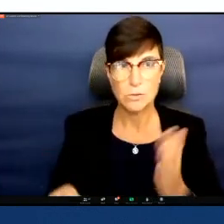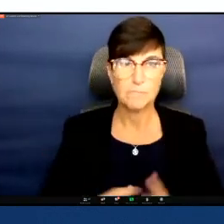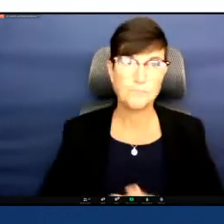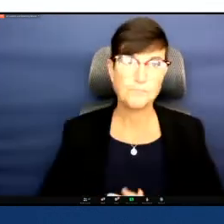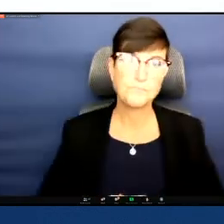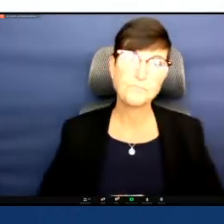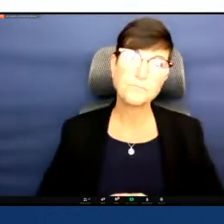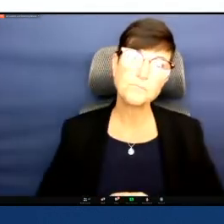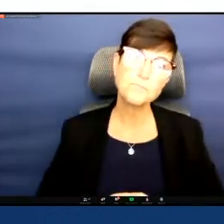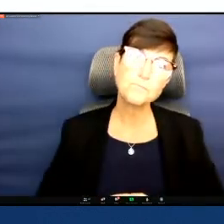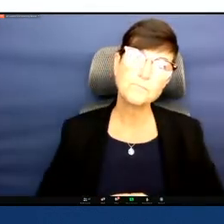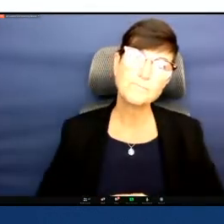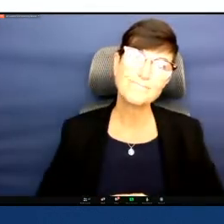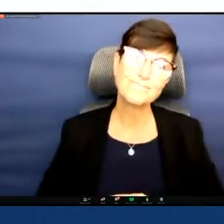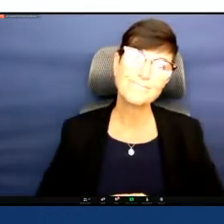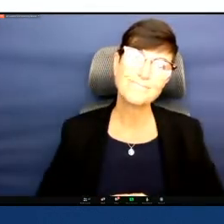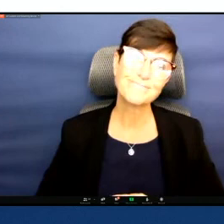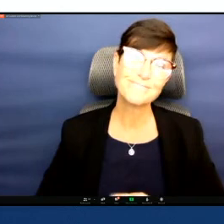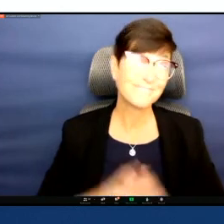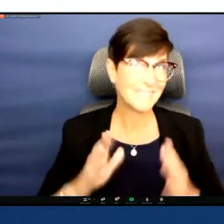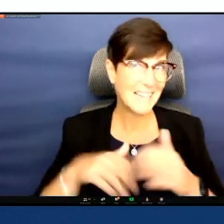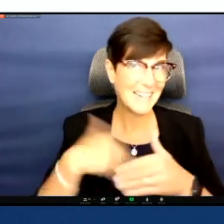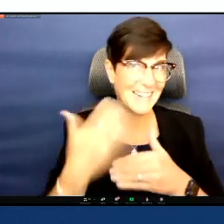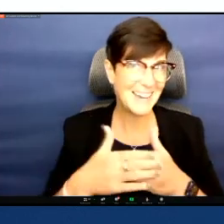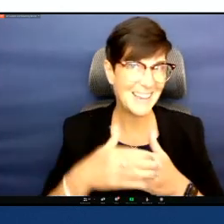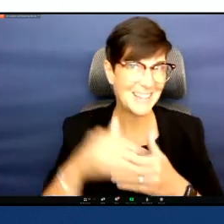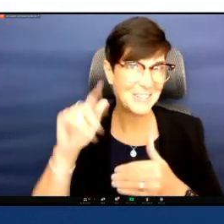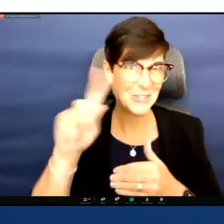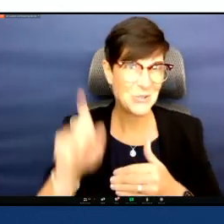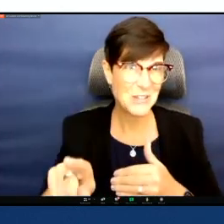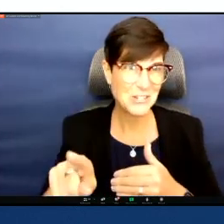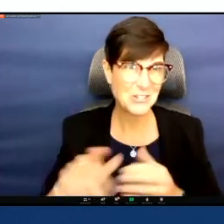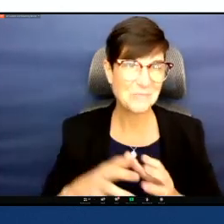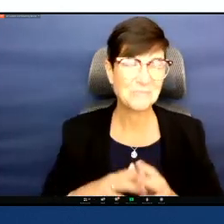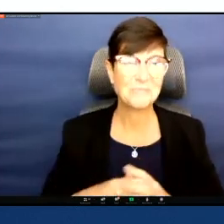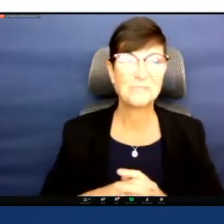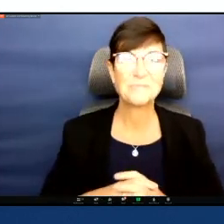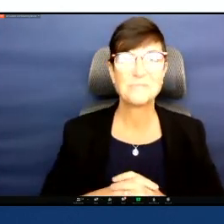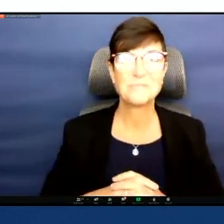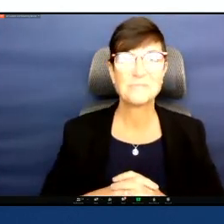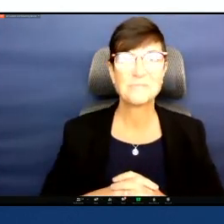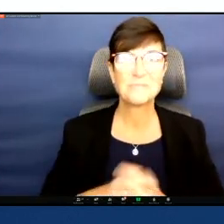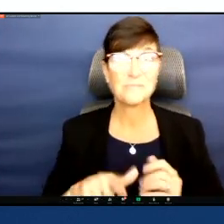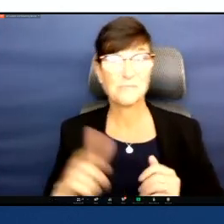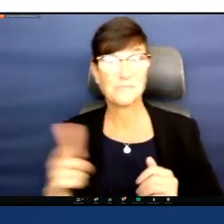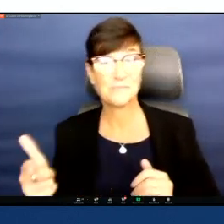All right, Robert, that brings us to our next polling question Great. Thanks, Amanda.